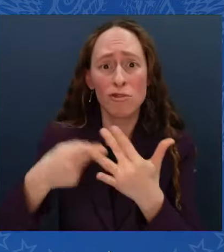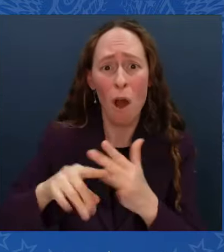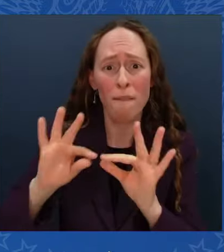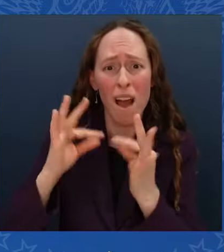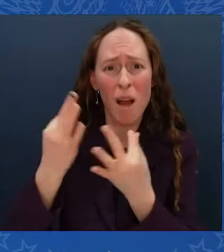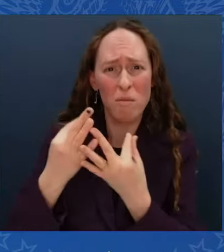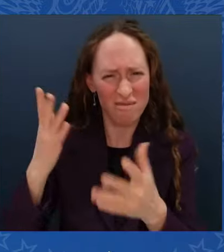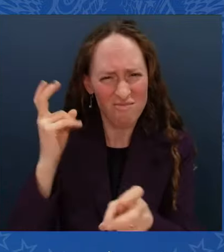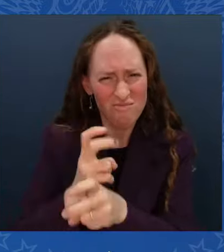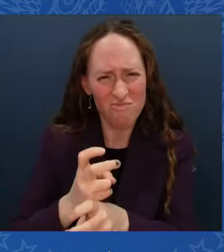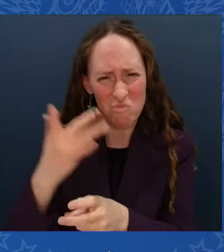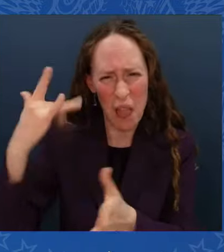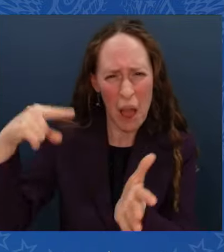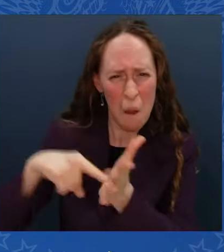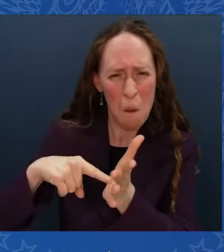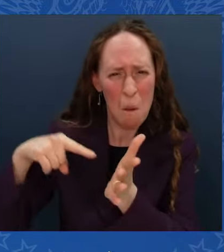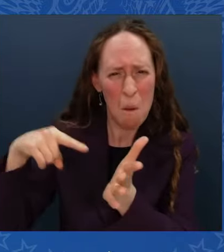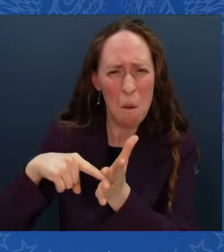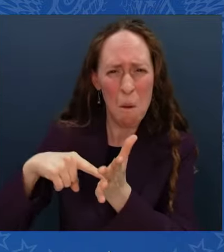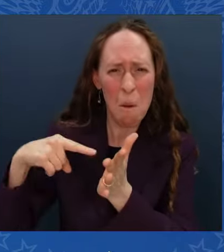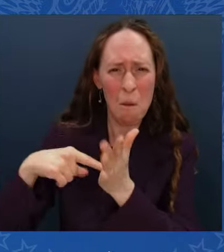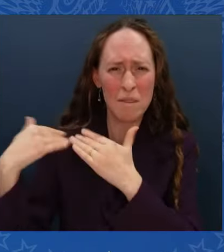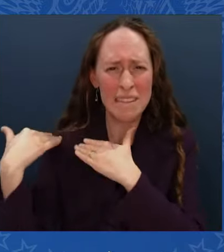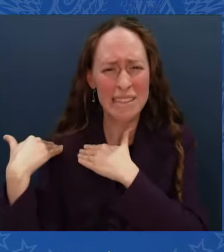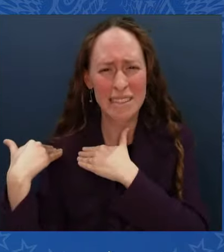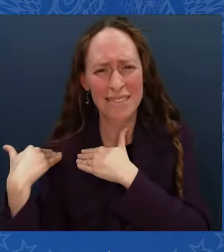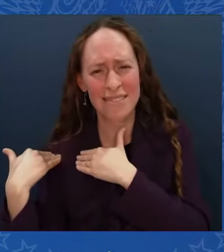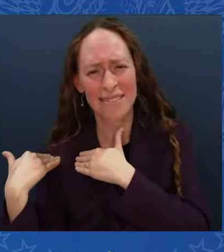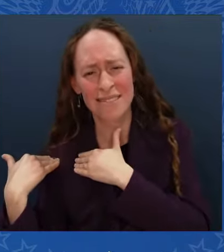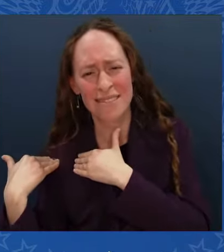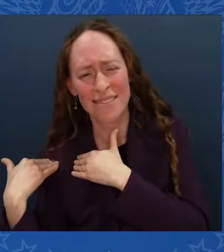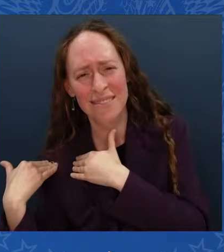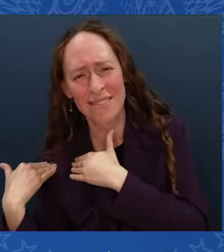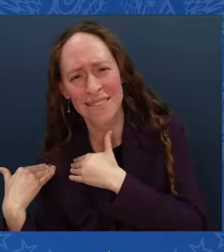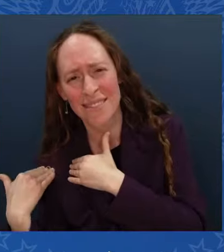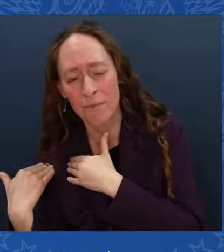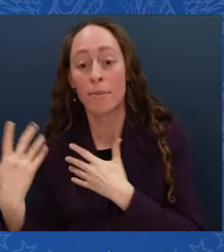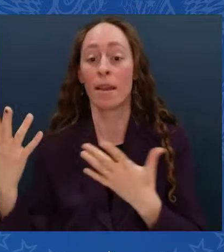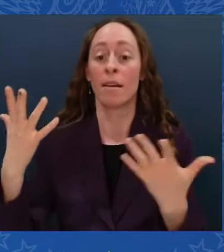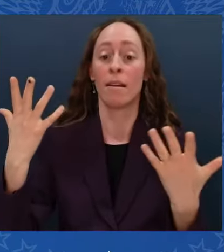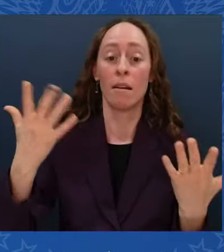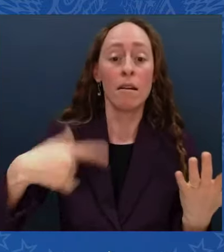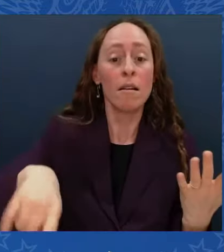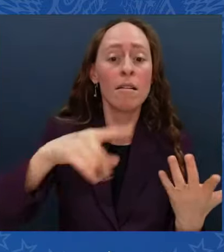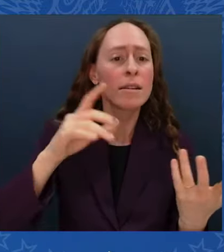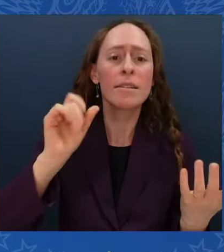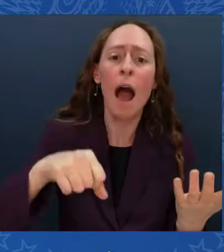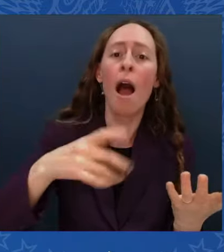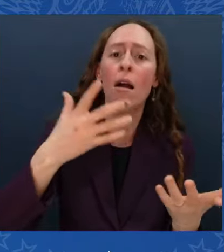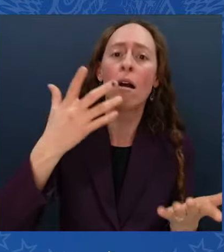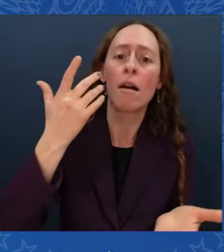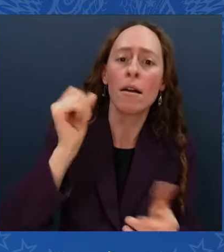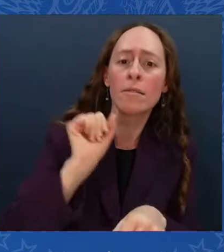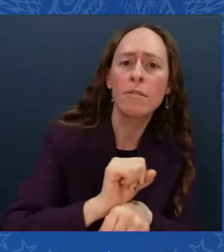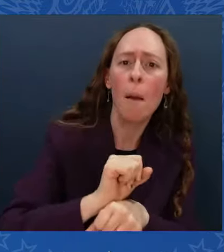This should be thought of as a housing initiative. This should be thought of as an economic motivator for young people throughout the country.